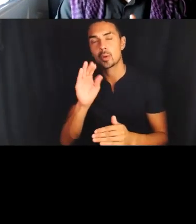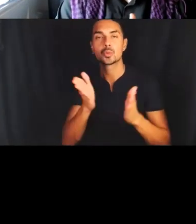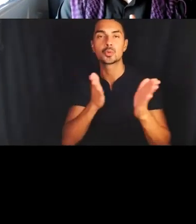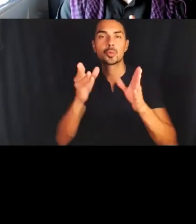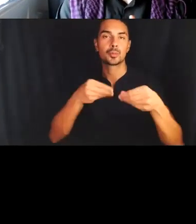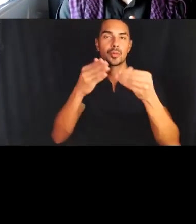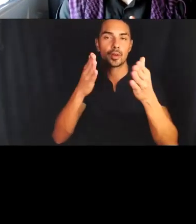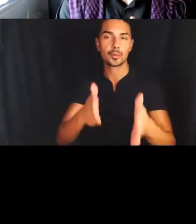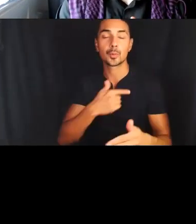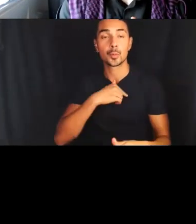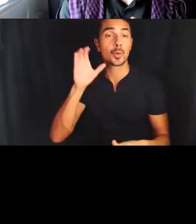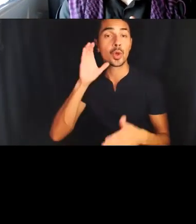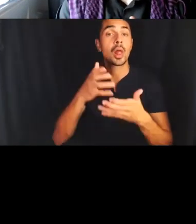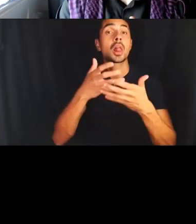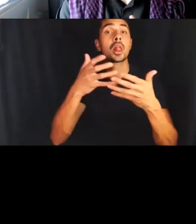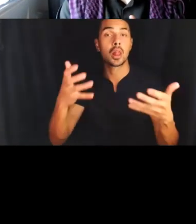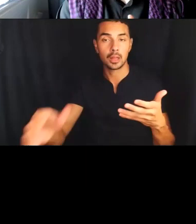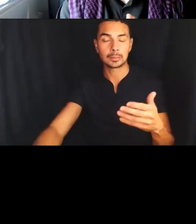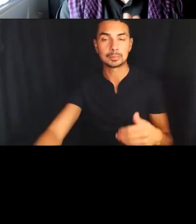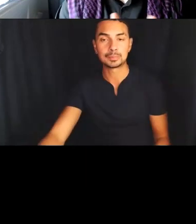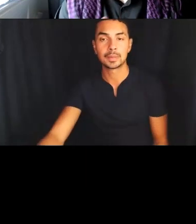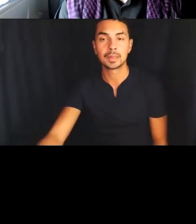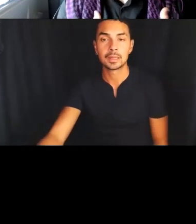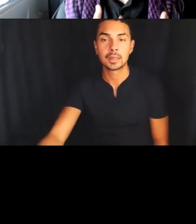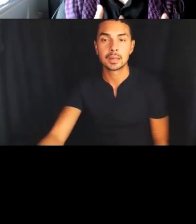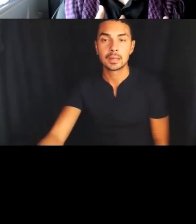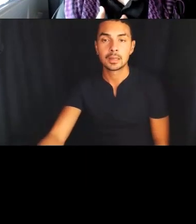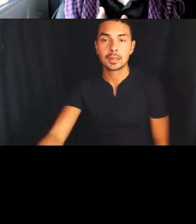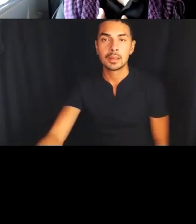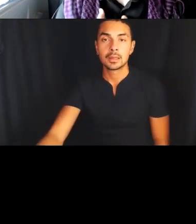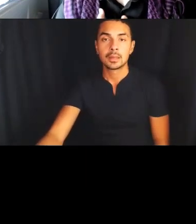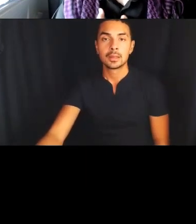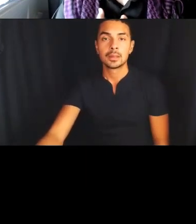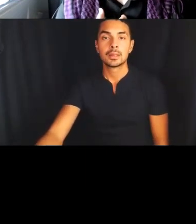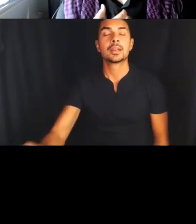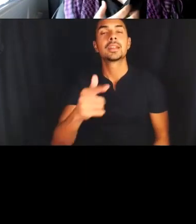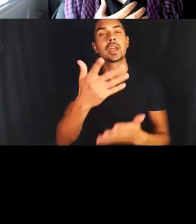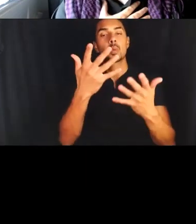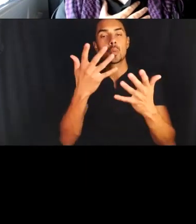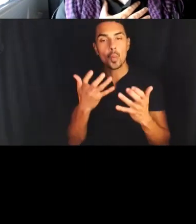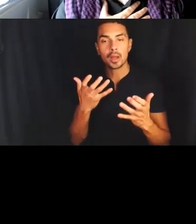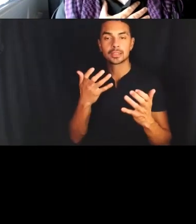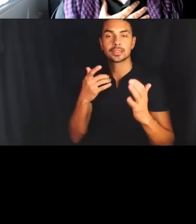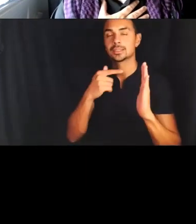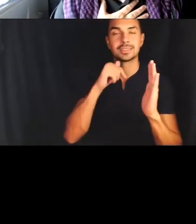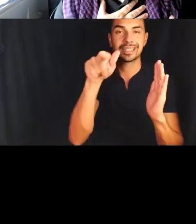what we heard a lot from folks was that they weren't shown respect as workers.